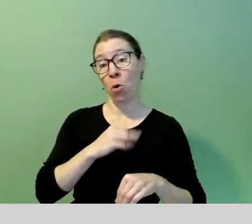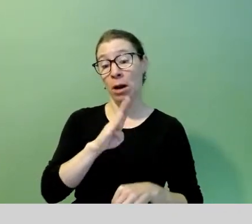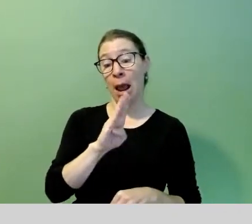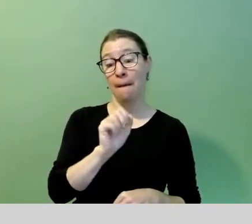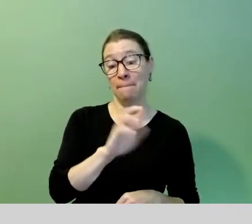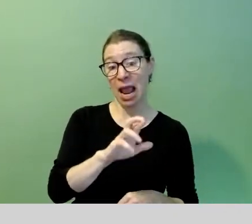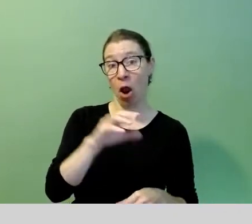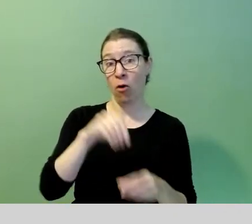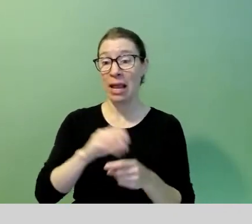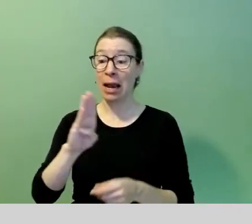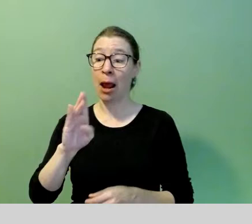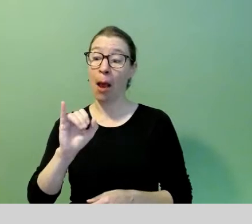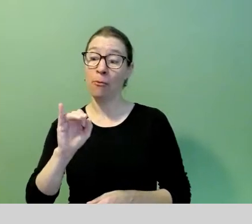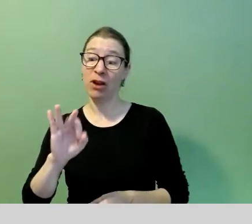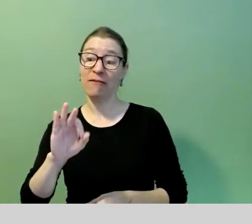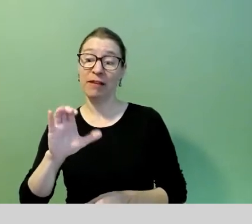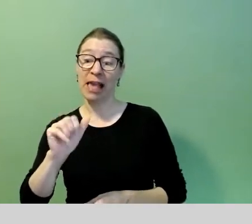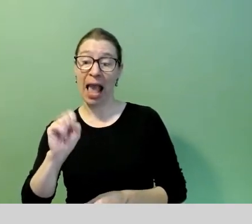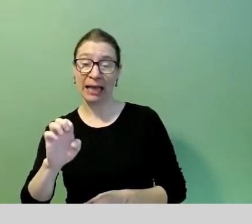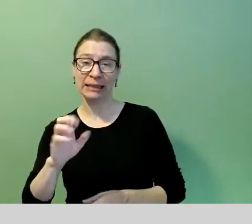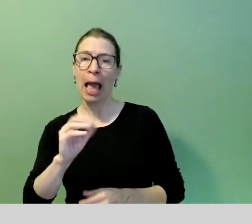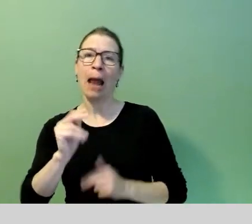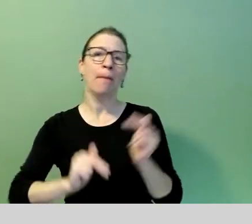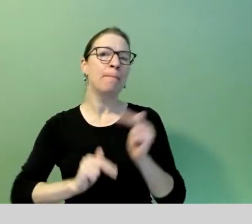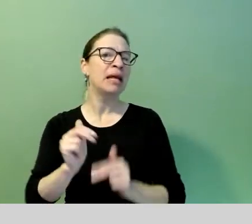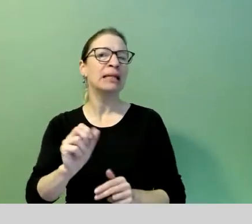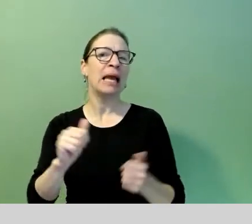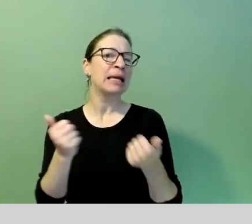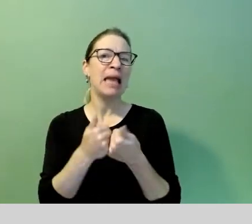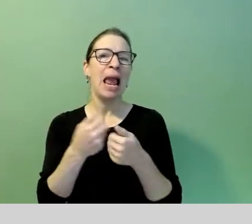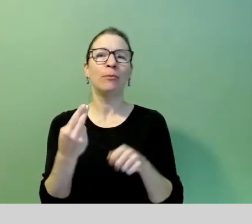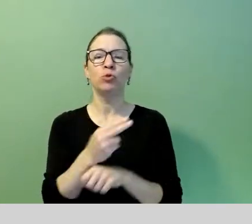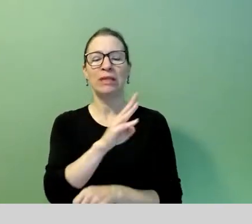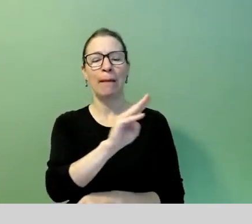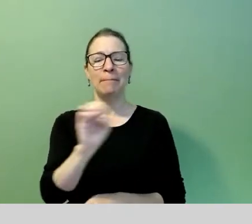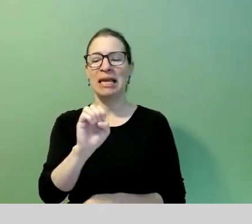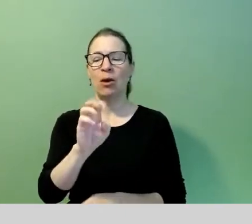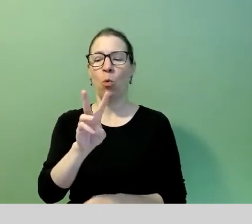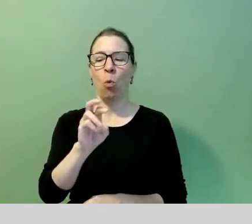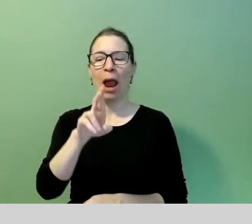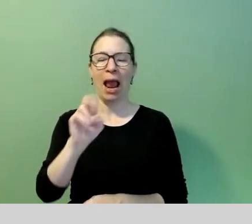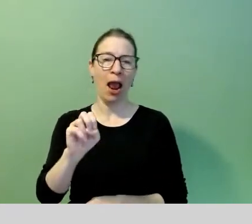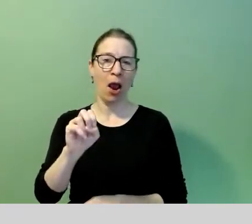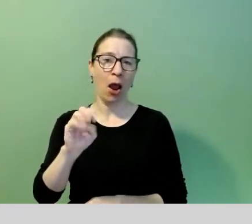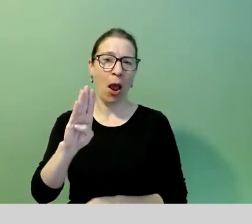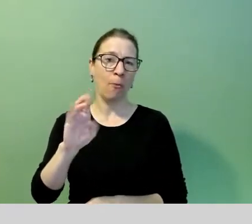and packaging up for end users using BeeWare's briefcase. So let's start with PursuedPyBear,